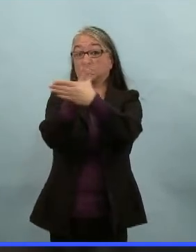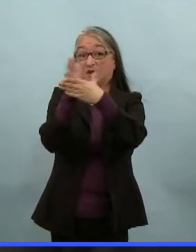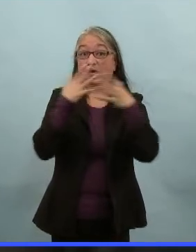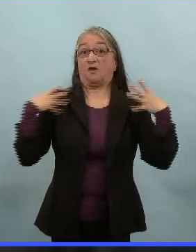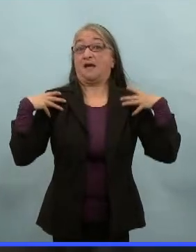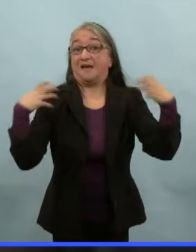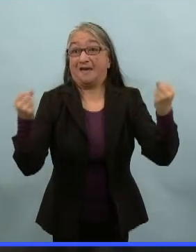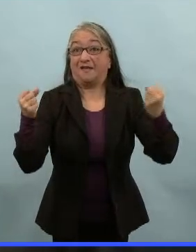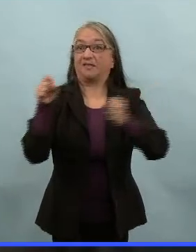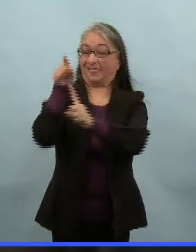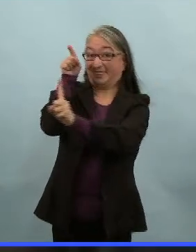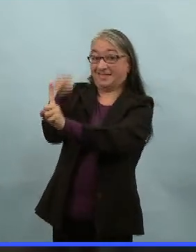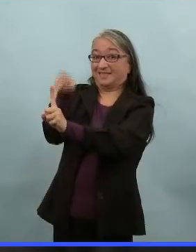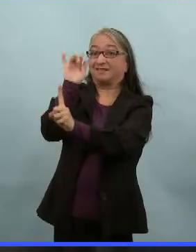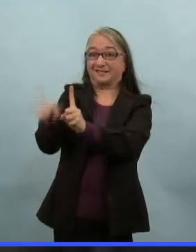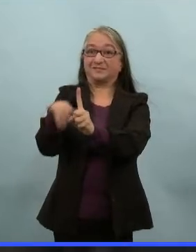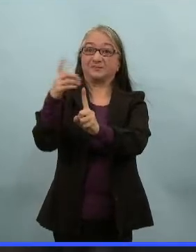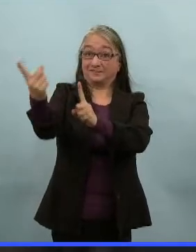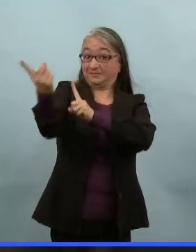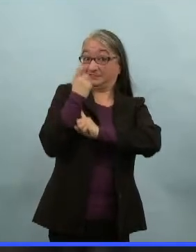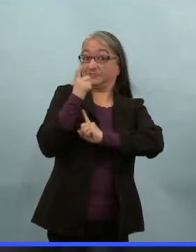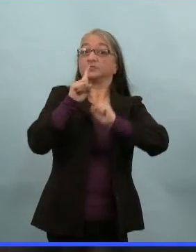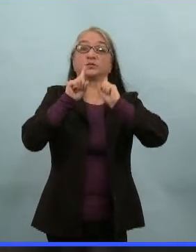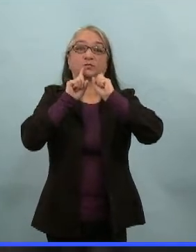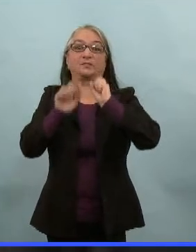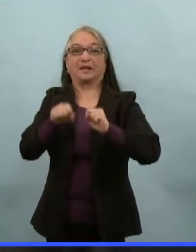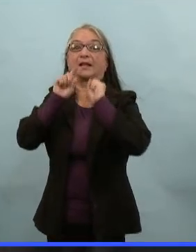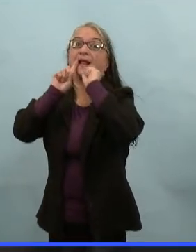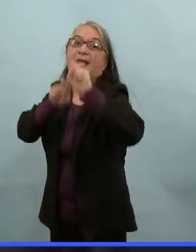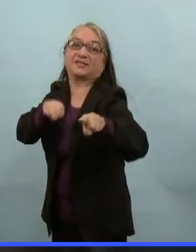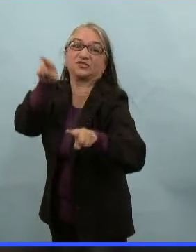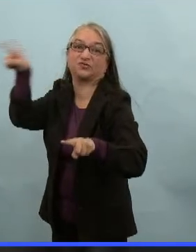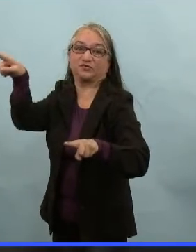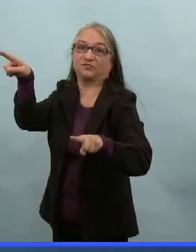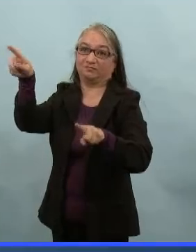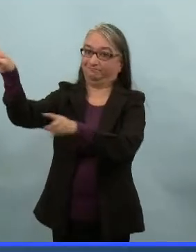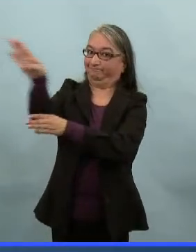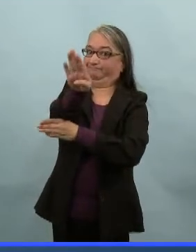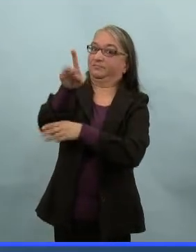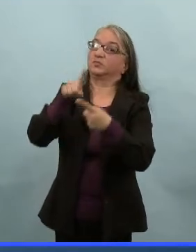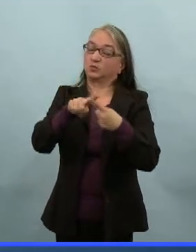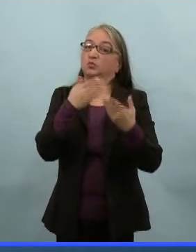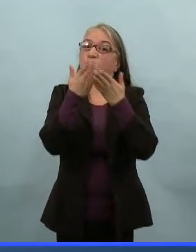is outside of the remote public health so that question should be directly shared okay thanks